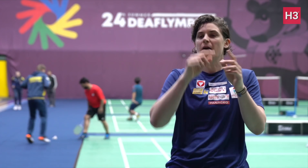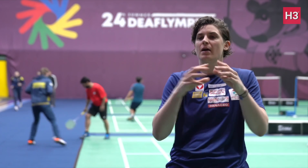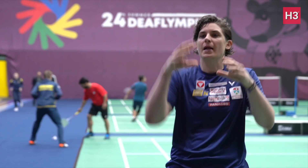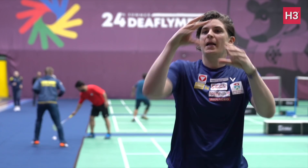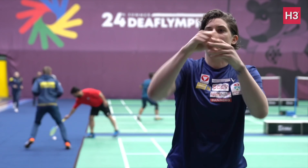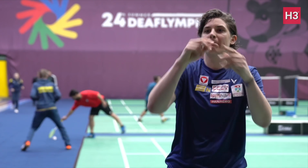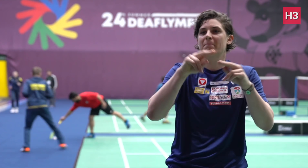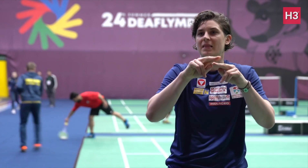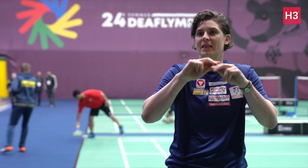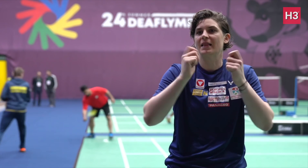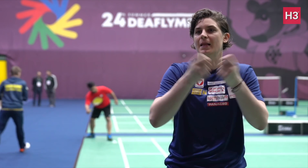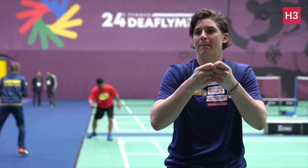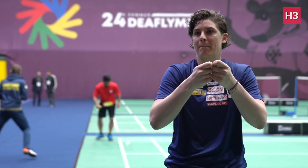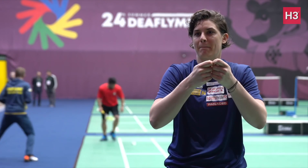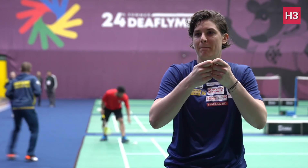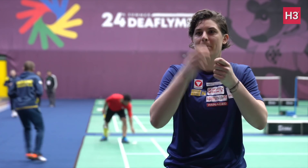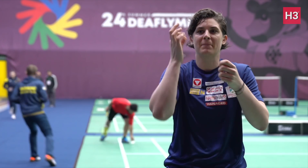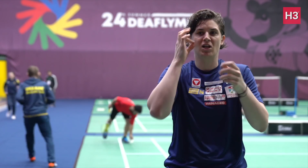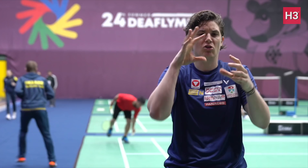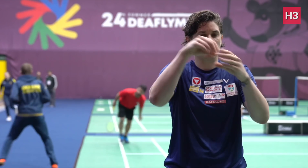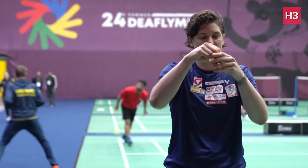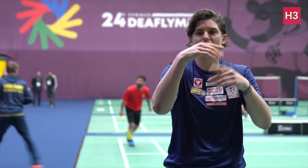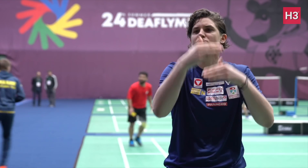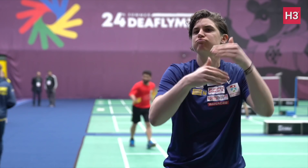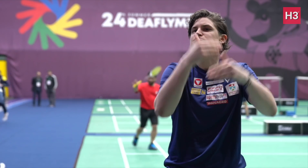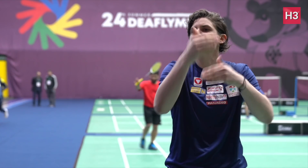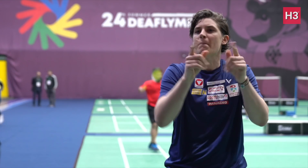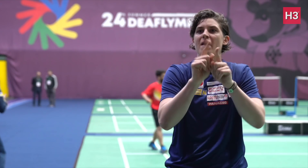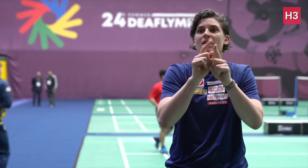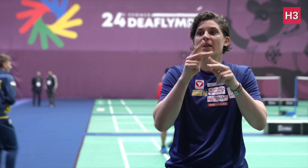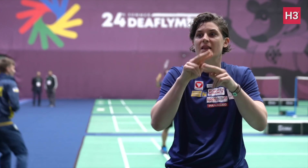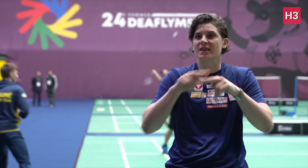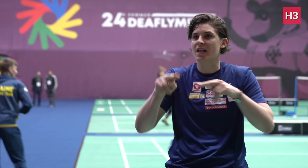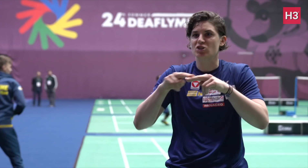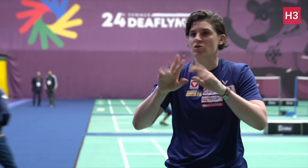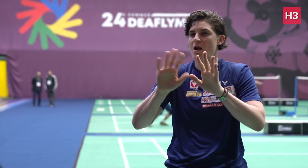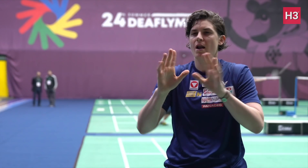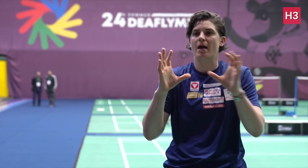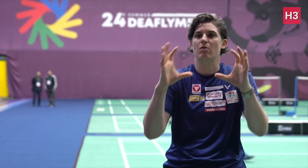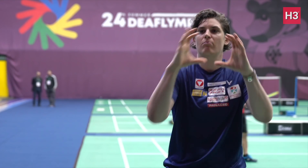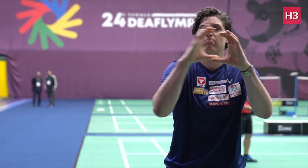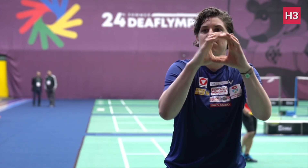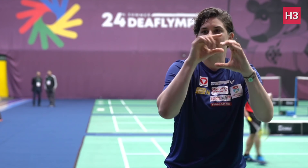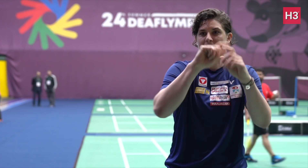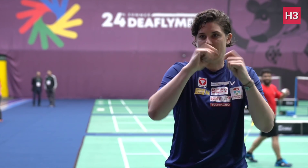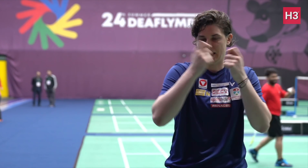Austria has badminton teams across regions, so I joined a local team with other hearing players.